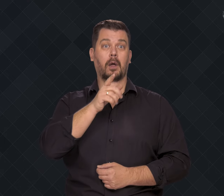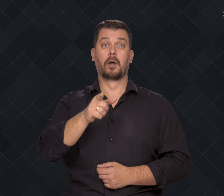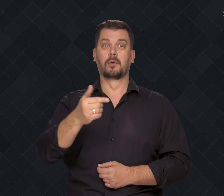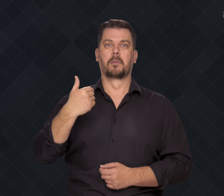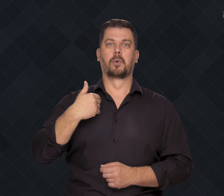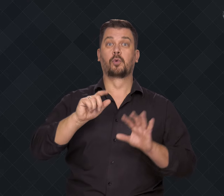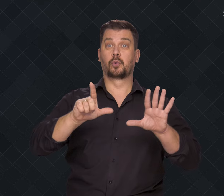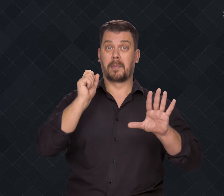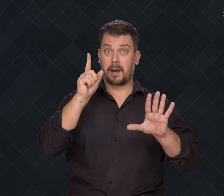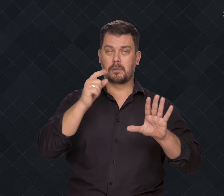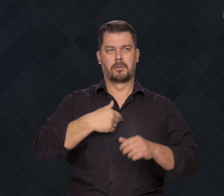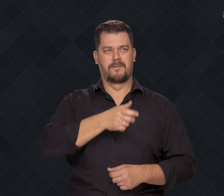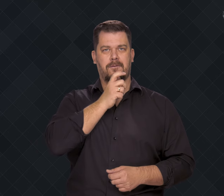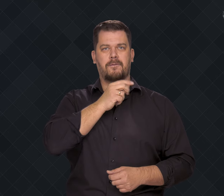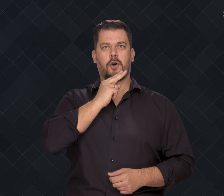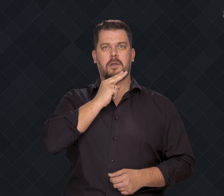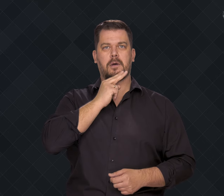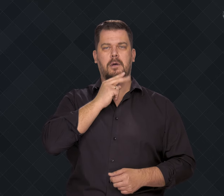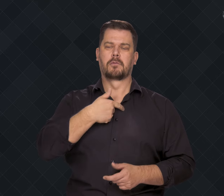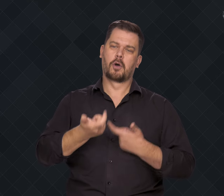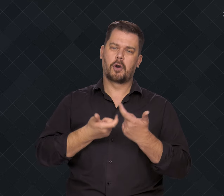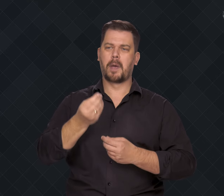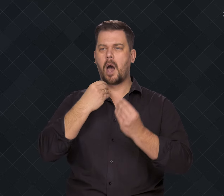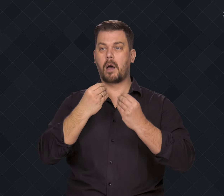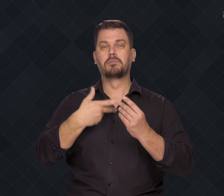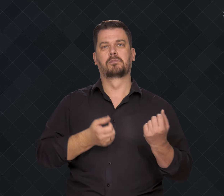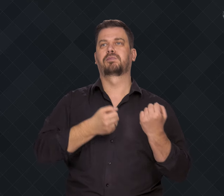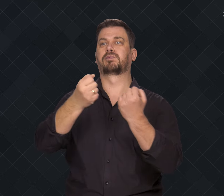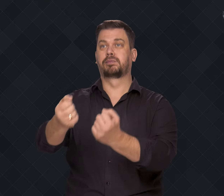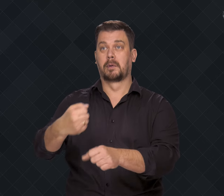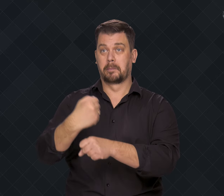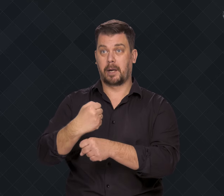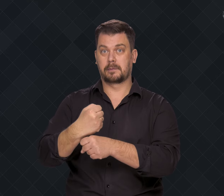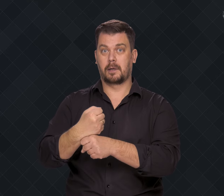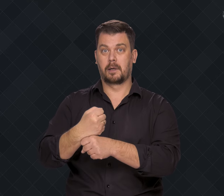prepare your meal for work, and head to work.